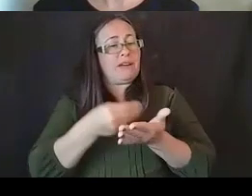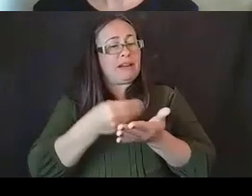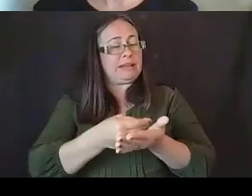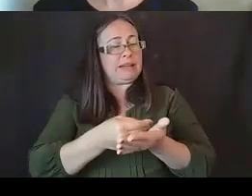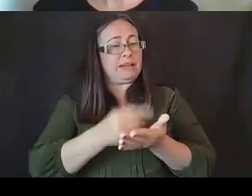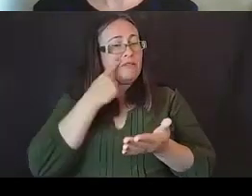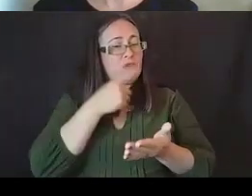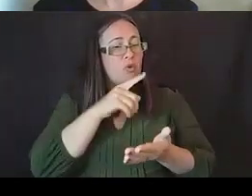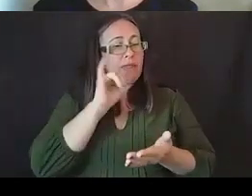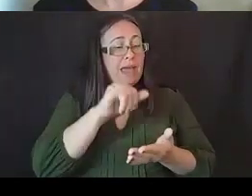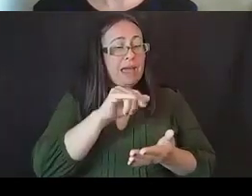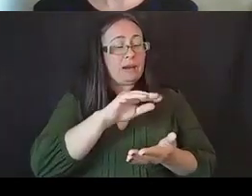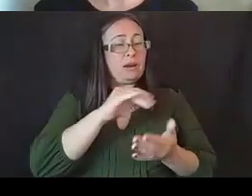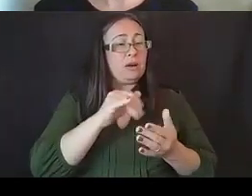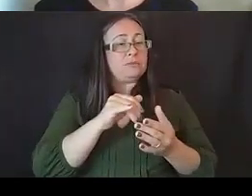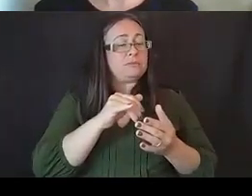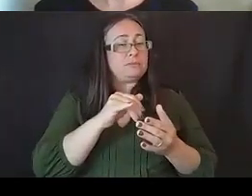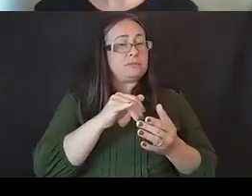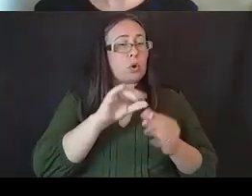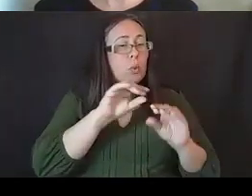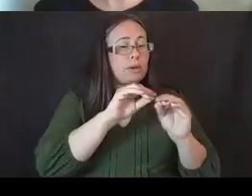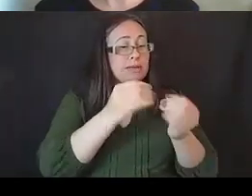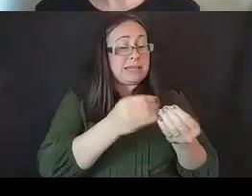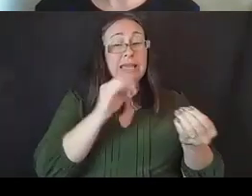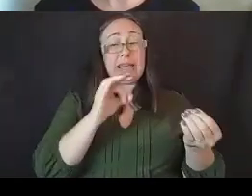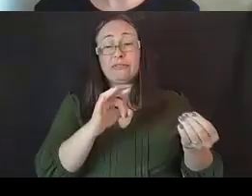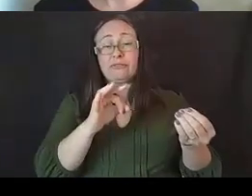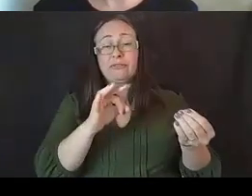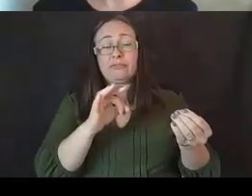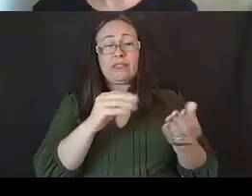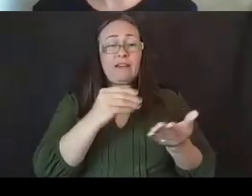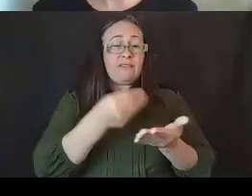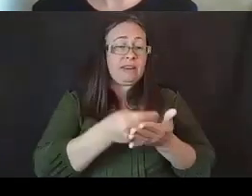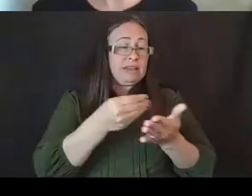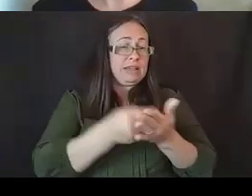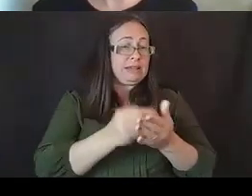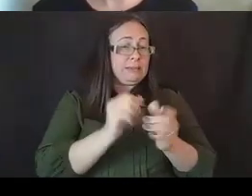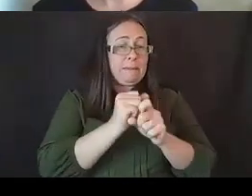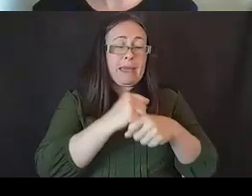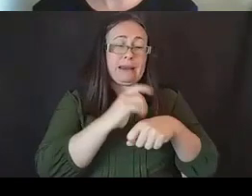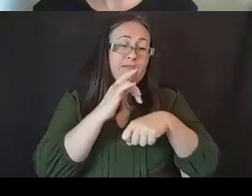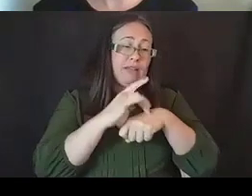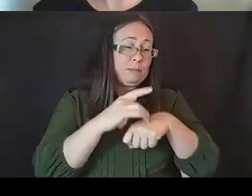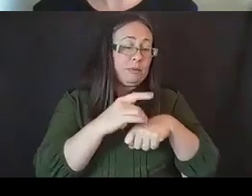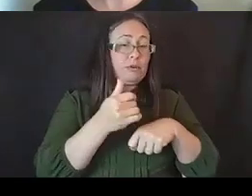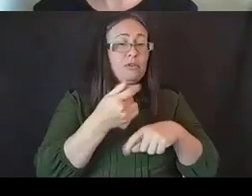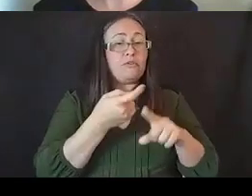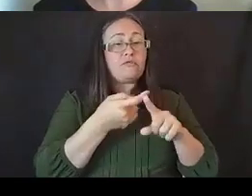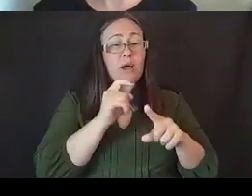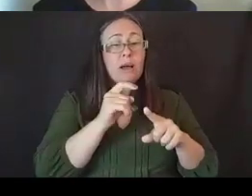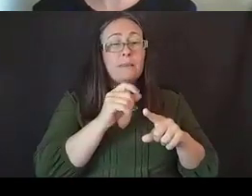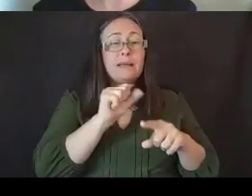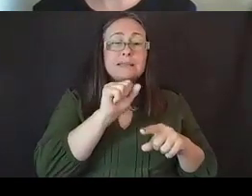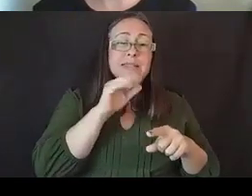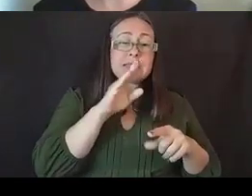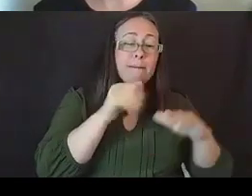If the funding amount is made available through sub awards to other organizations, that's not listed in